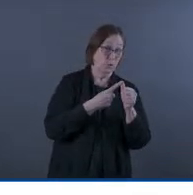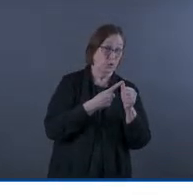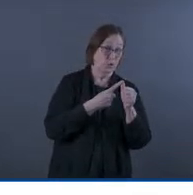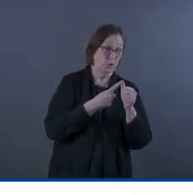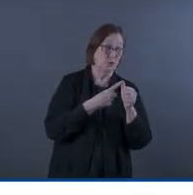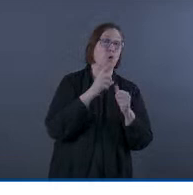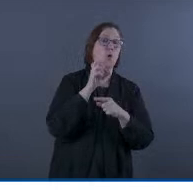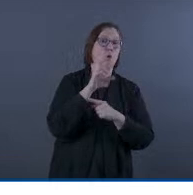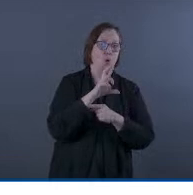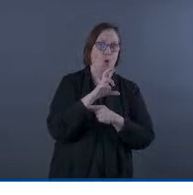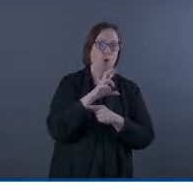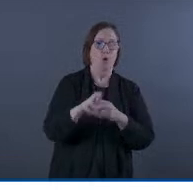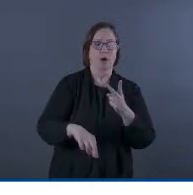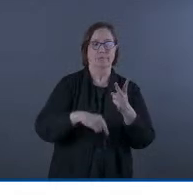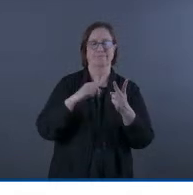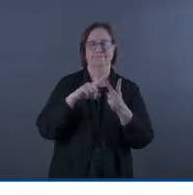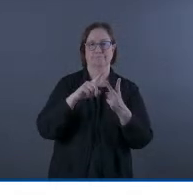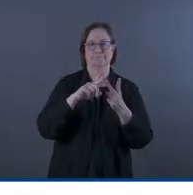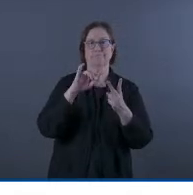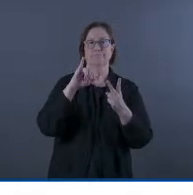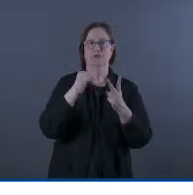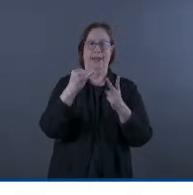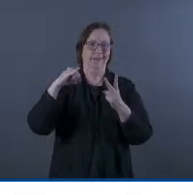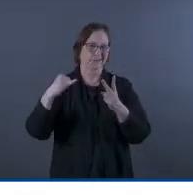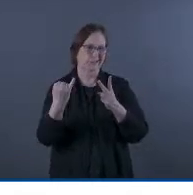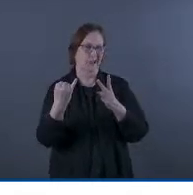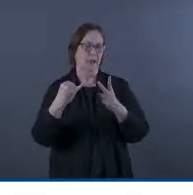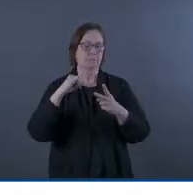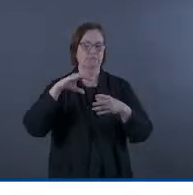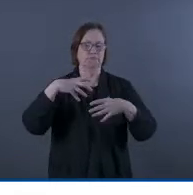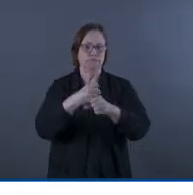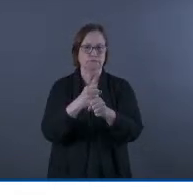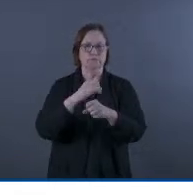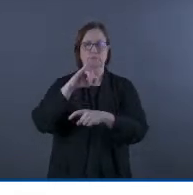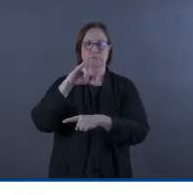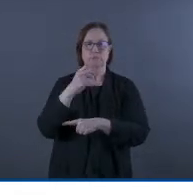or have received the J & J, that was represents 21.44%